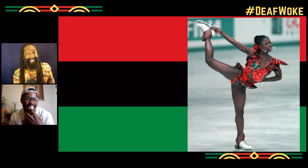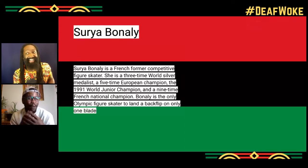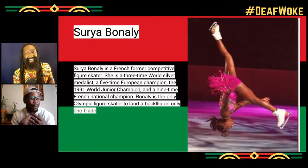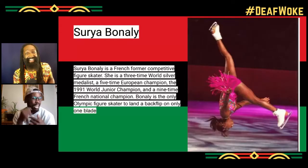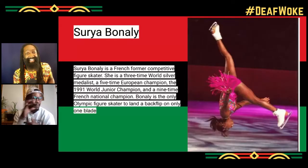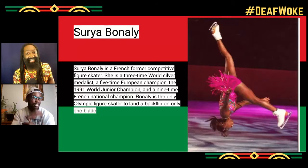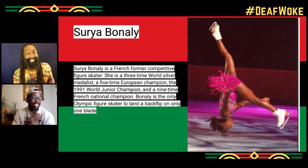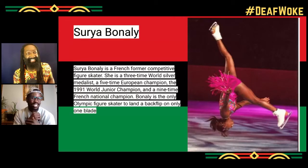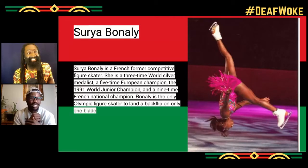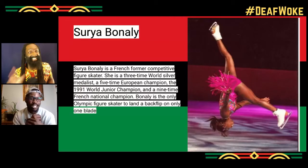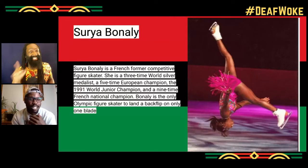I think is that right?